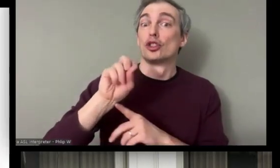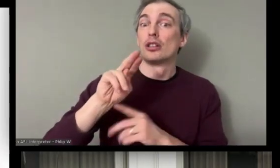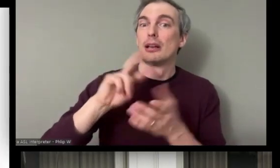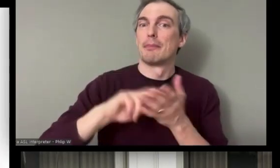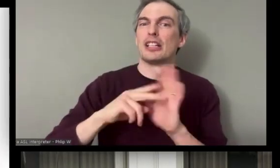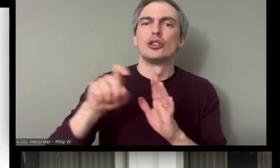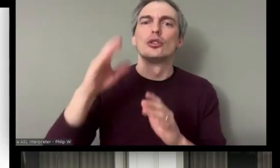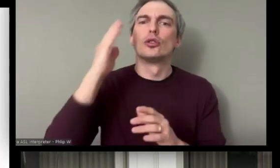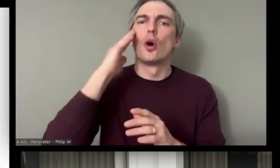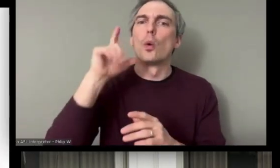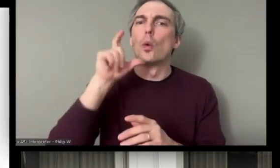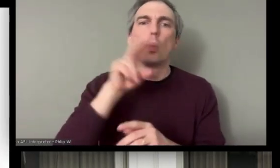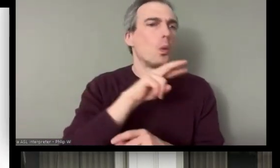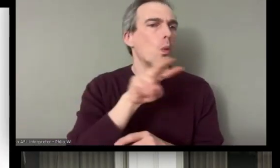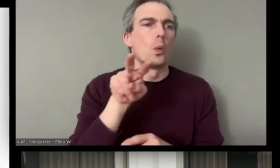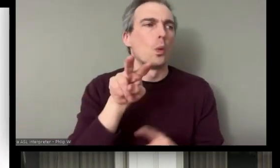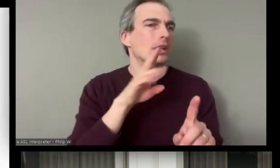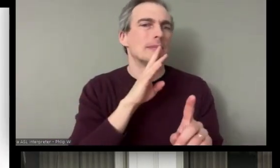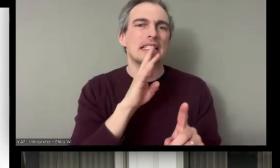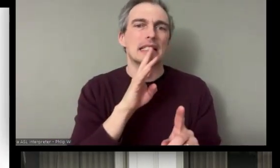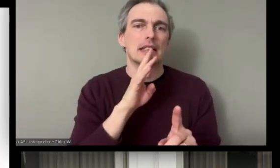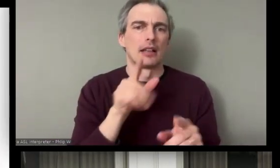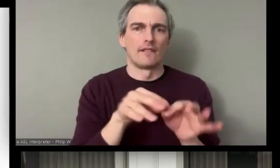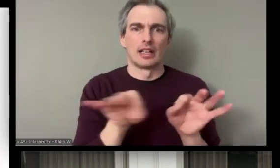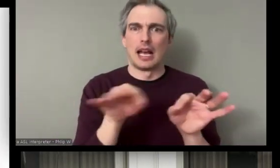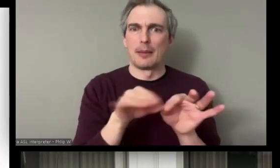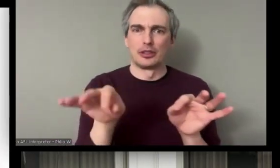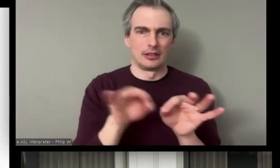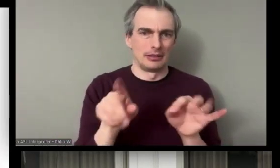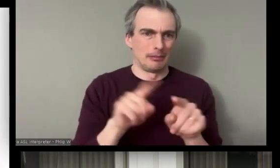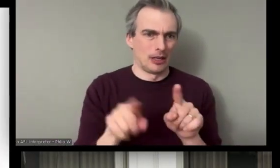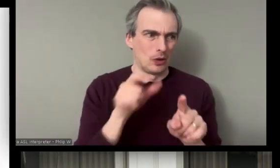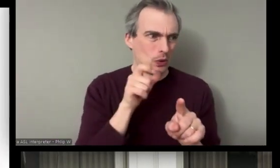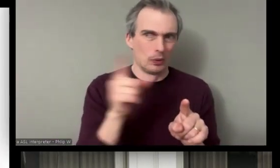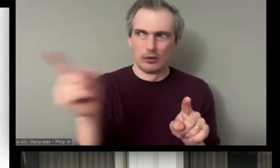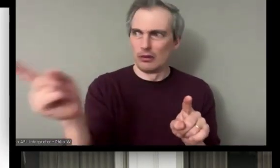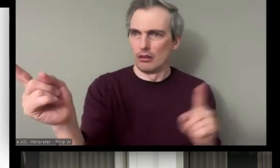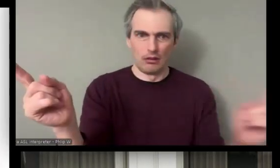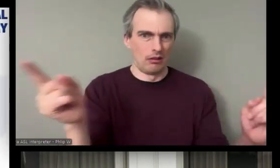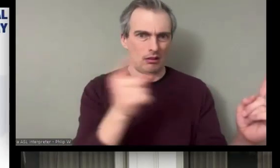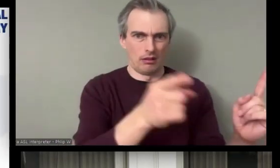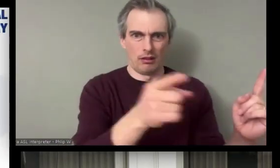You have to know which speaker is speaking. They do have that for Horizon Worlds.